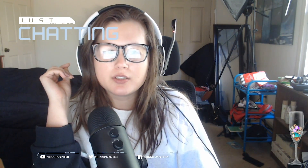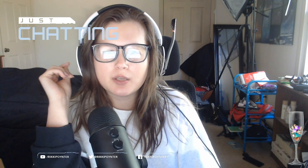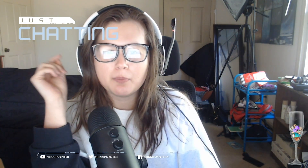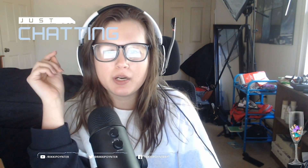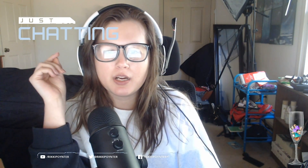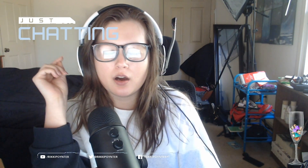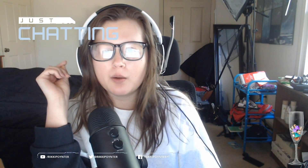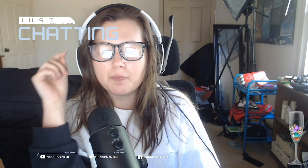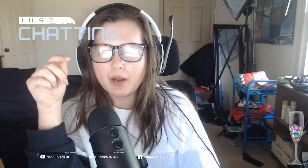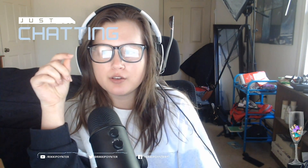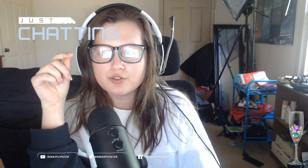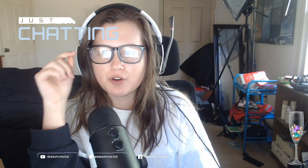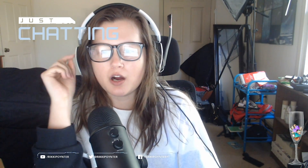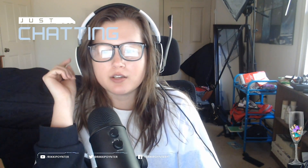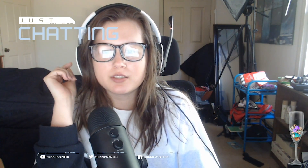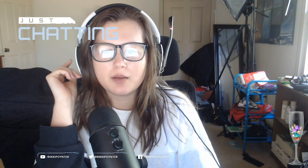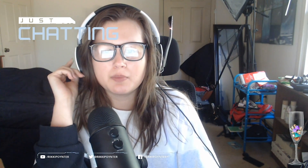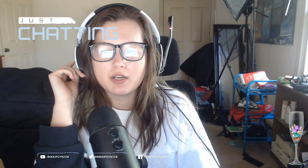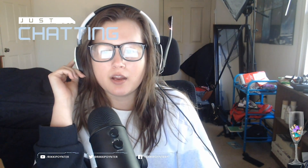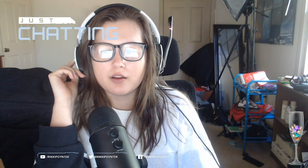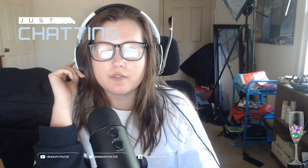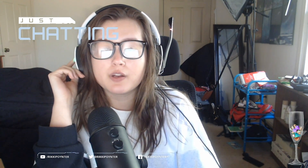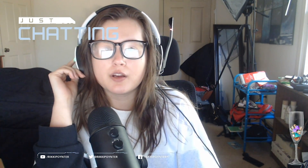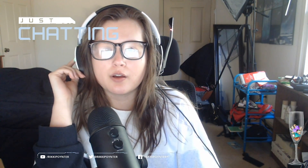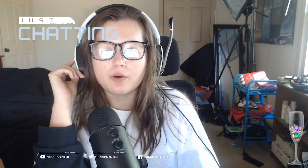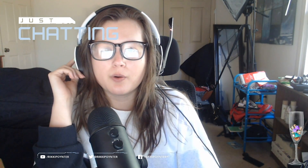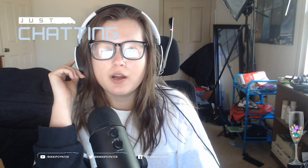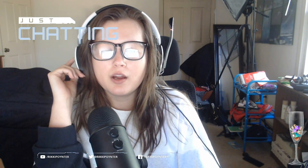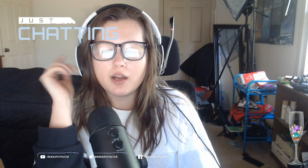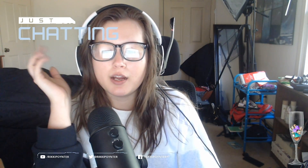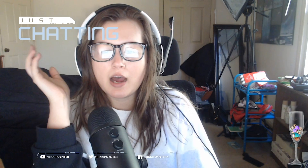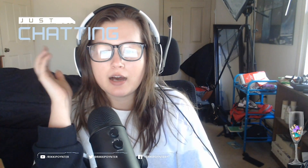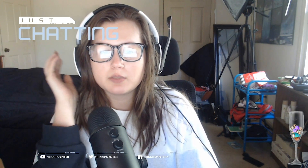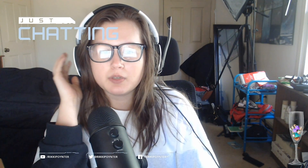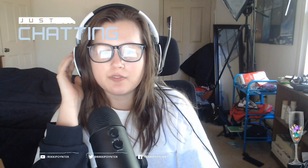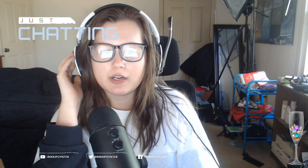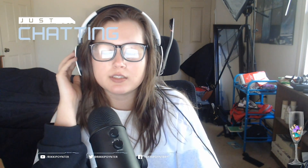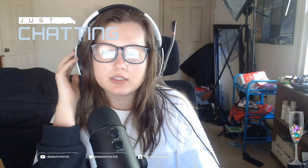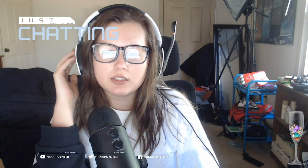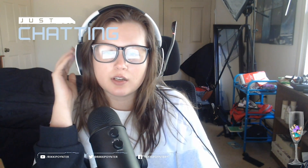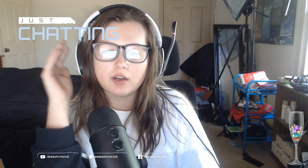somebody on Patreon sent me a video and asked me if I had seen it.